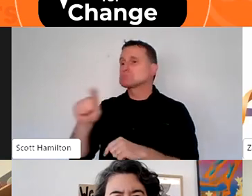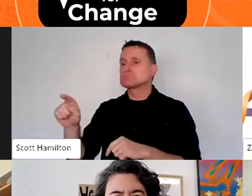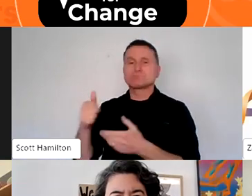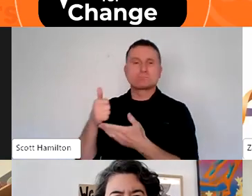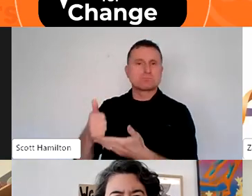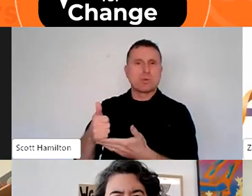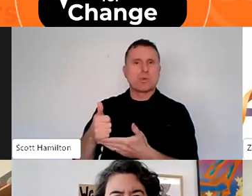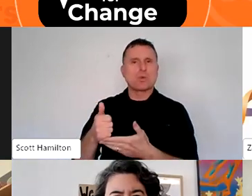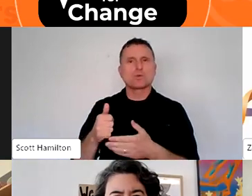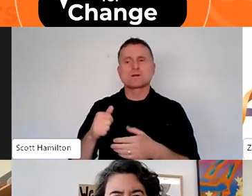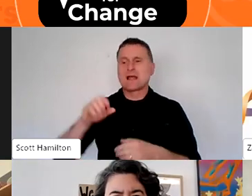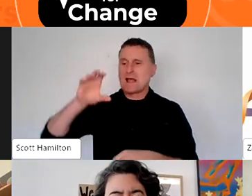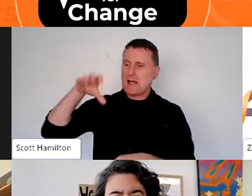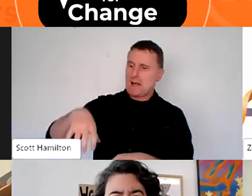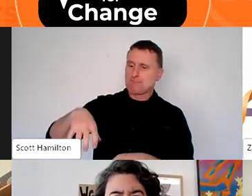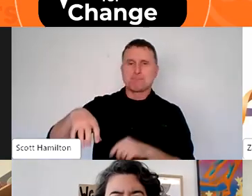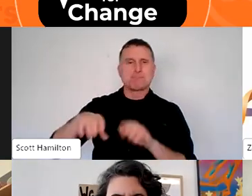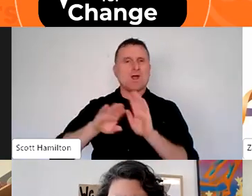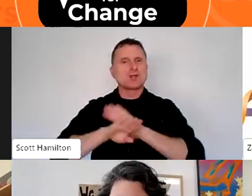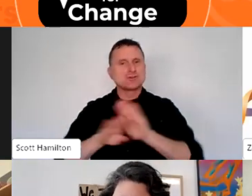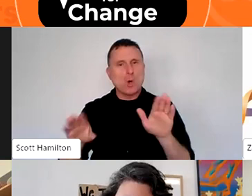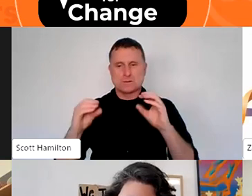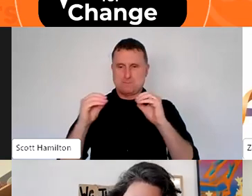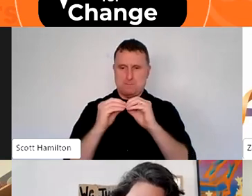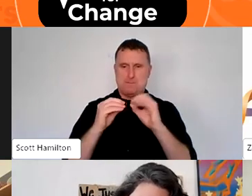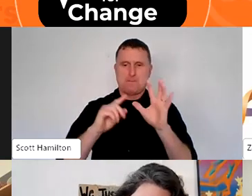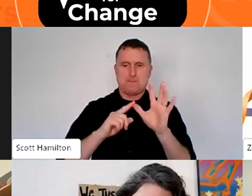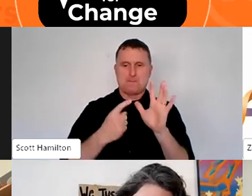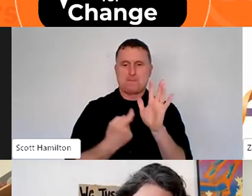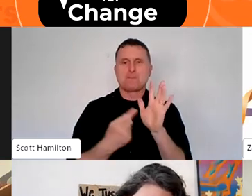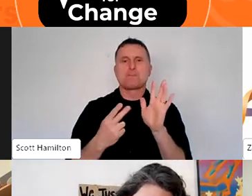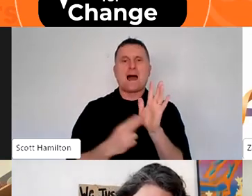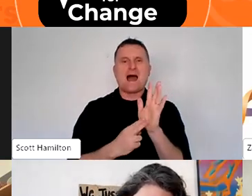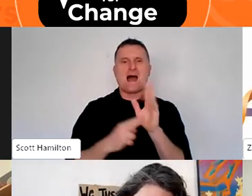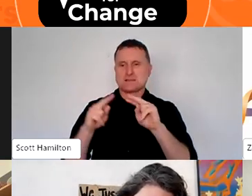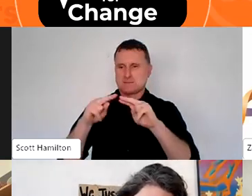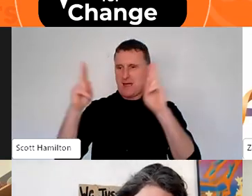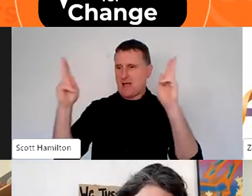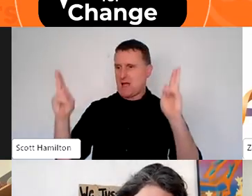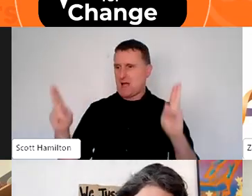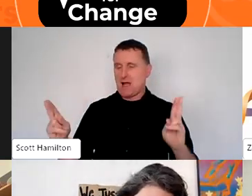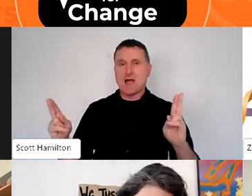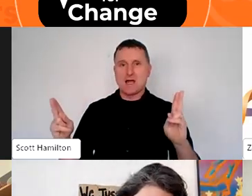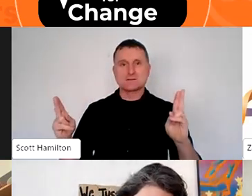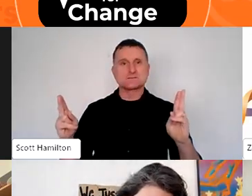a number of withdrawal spaces. Those withdrawal spaces are all double glazed, they have lighting that can be actually turned right